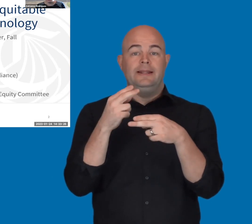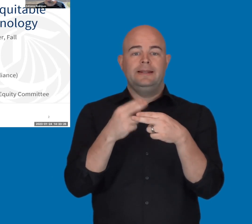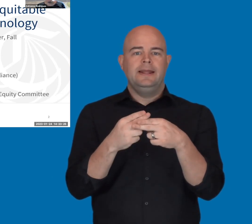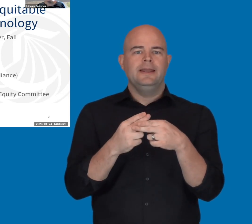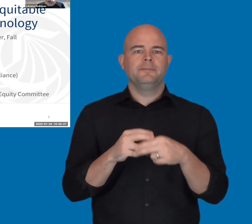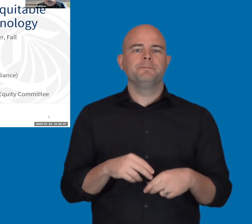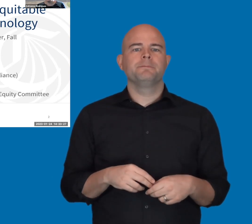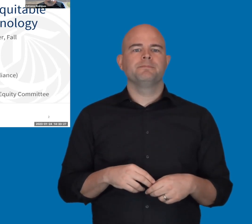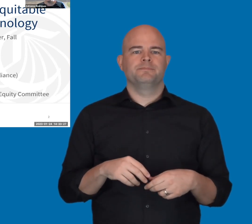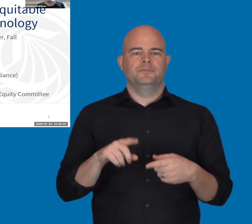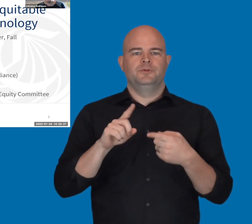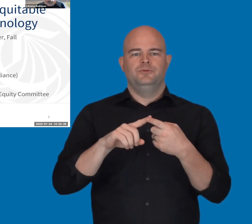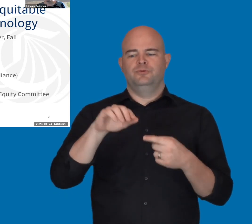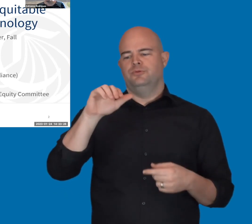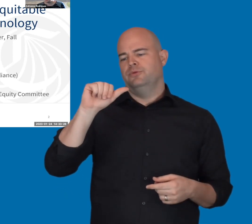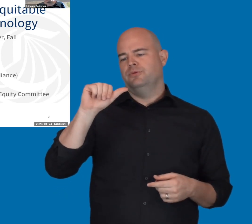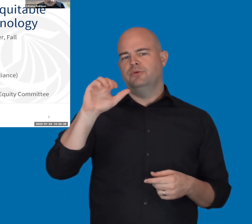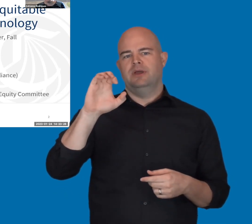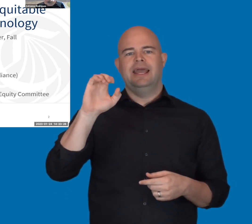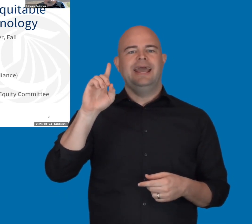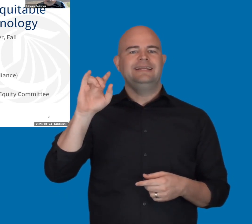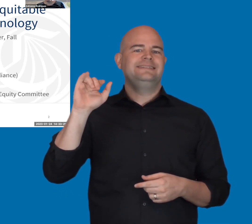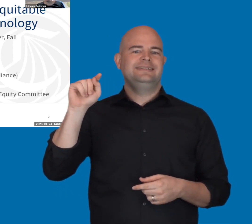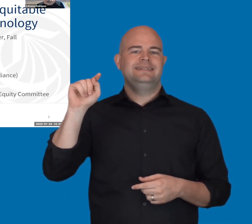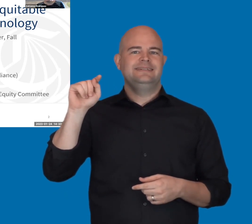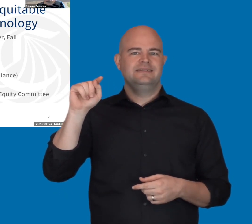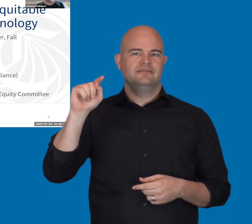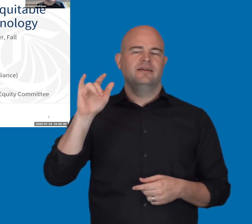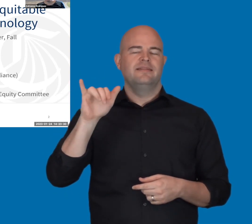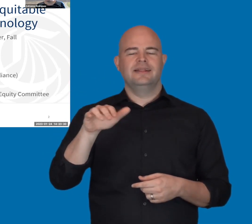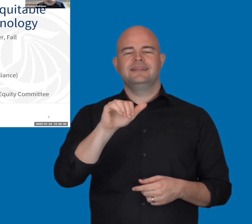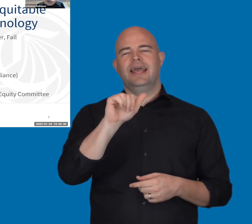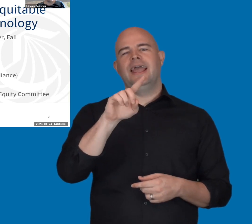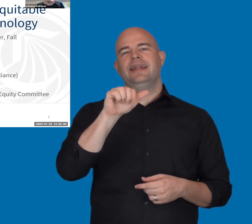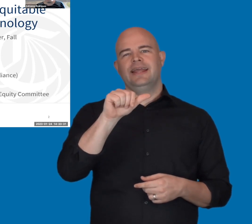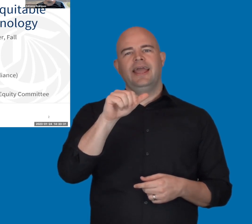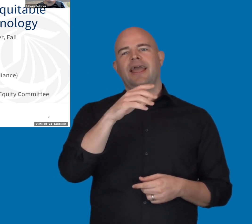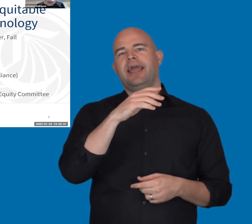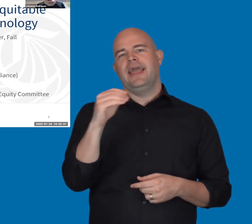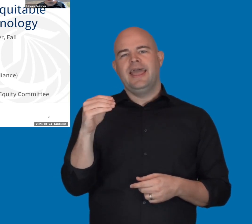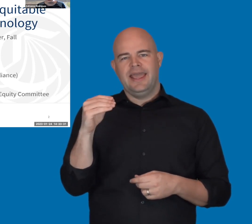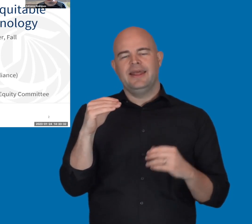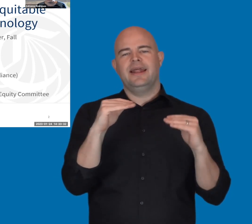Which stands for ADA Compliance and Equitable Delivery with Instructional Technology.